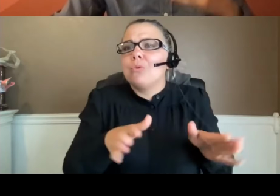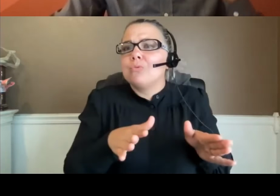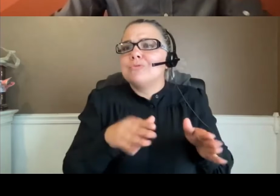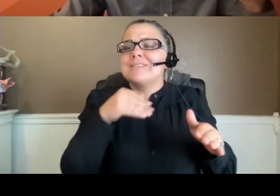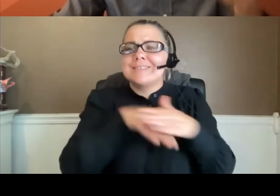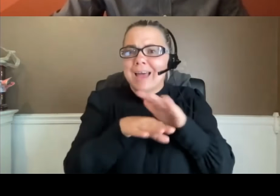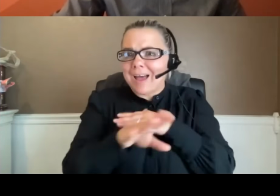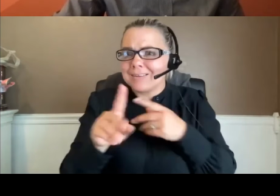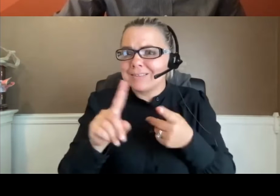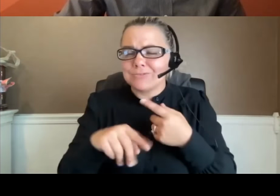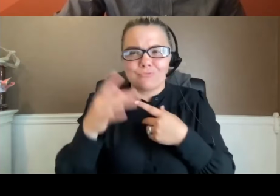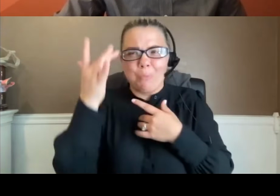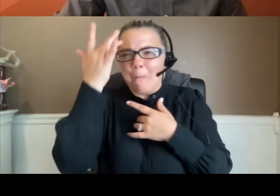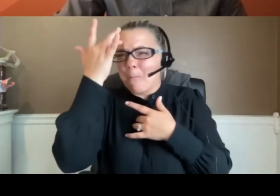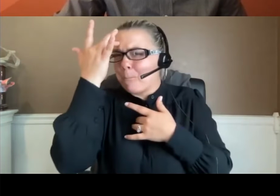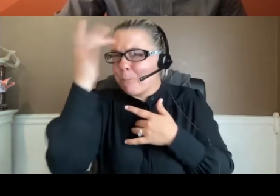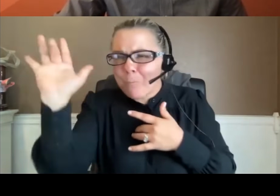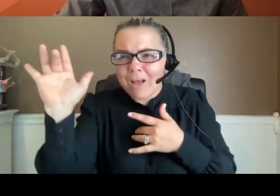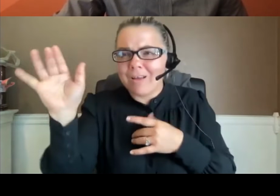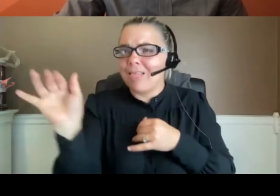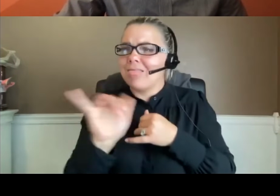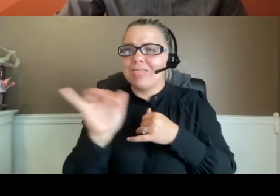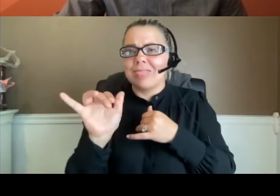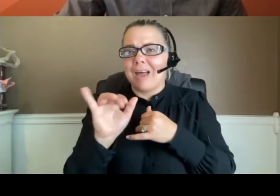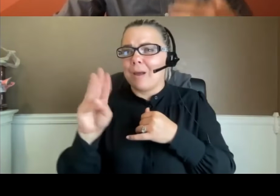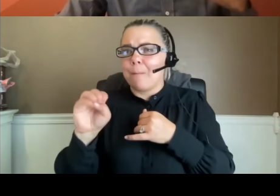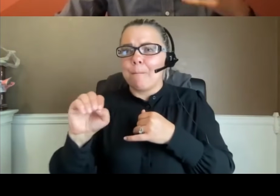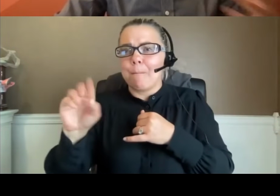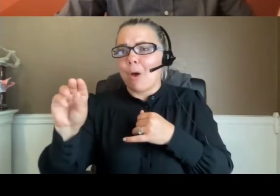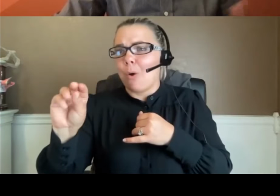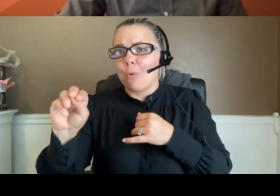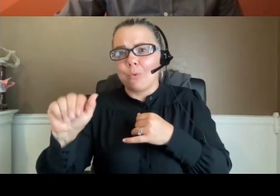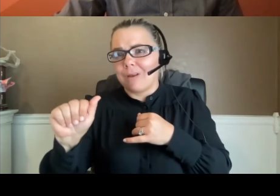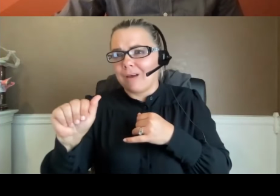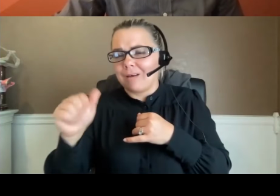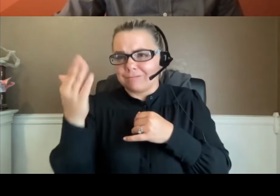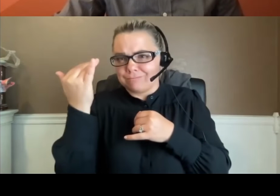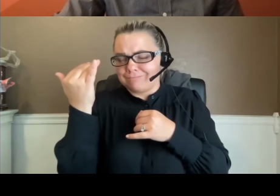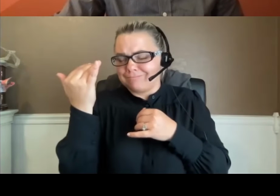when we're not unable to transfer insights about data from one human mind to the next.